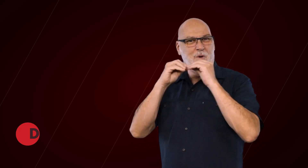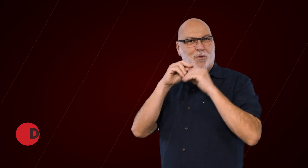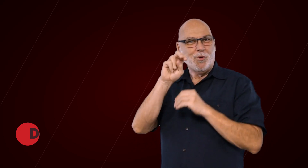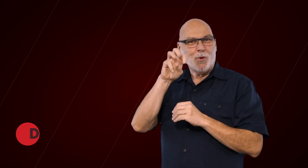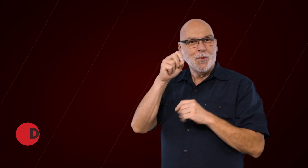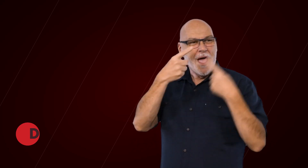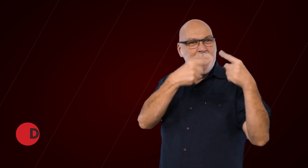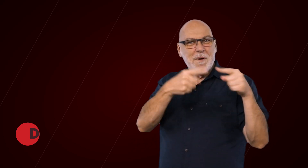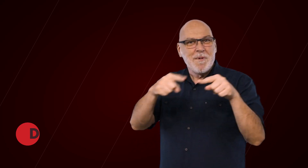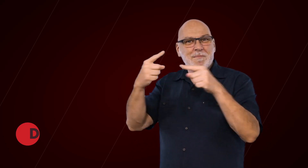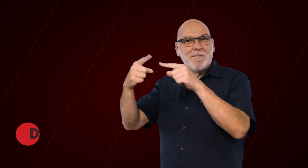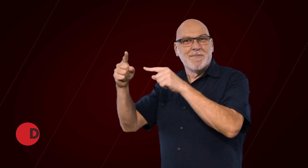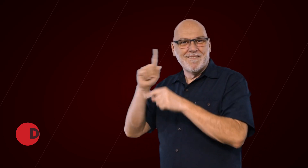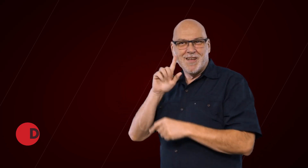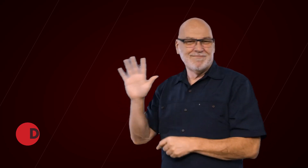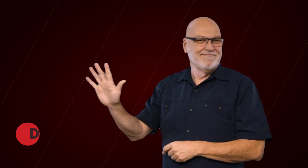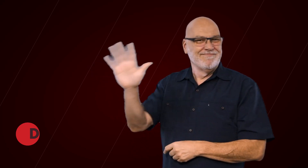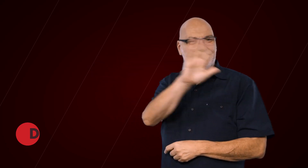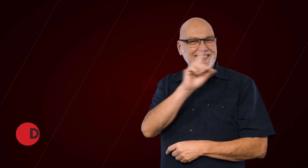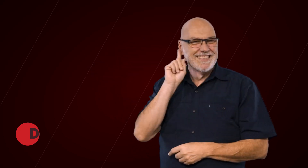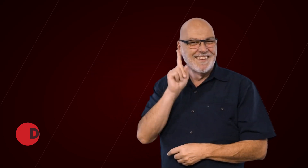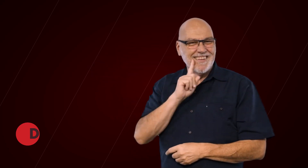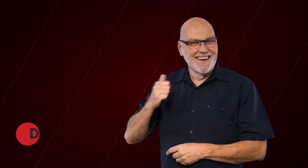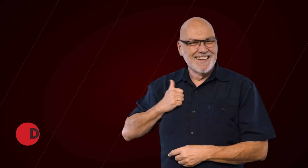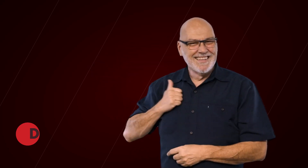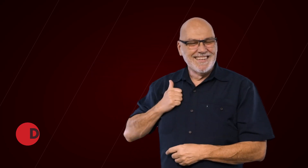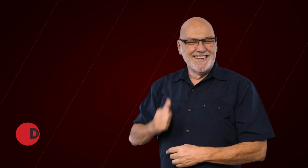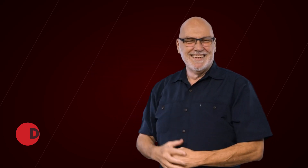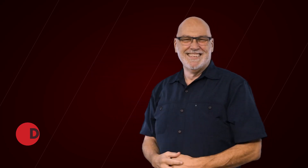Bringing alerts & news reports at intervals for all Deaf Canadians!